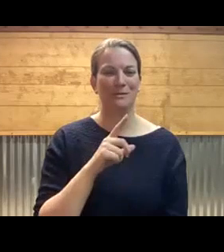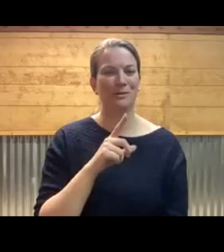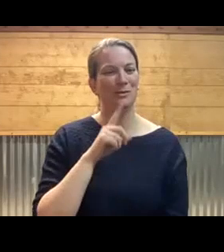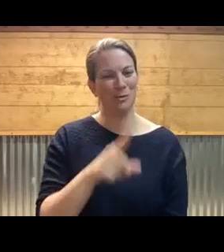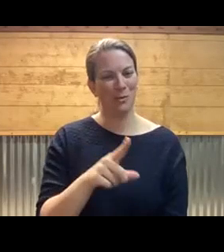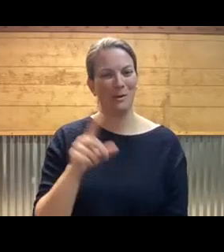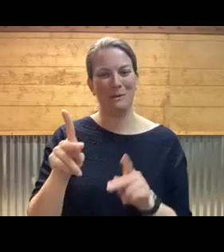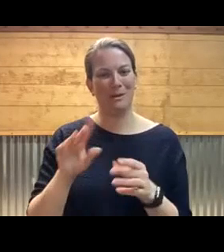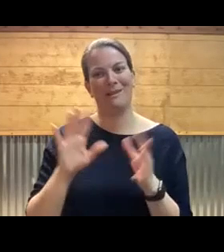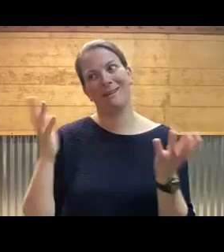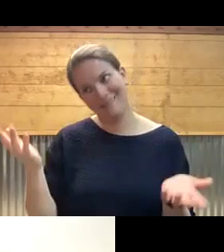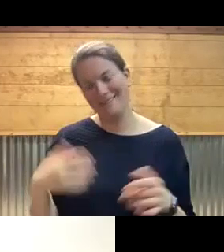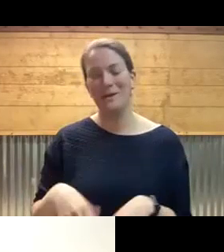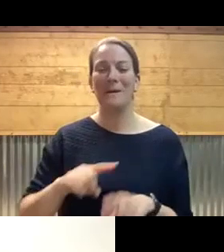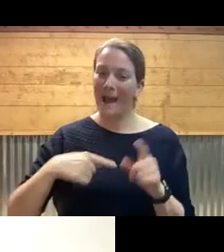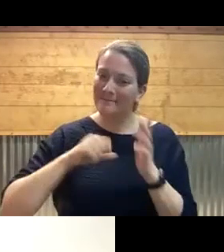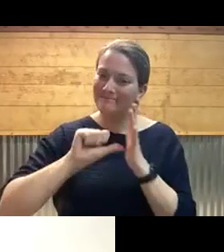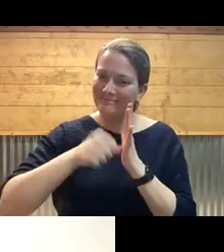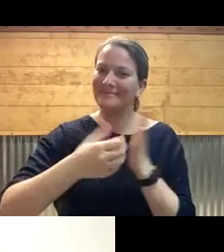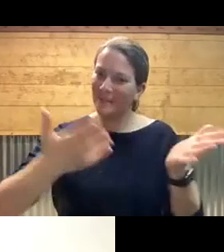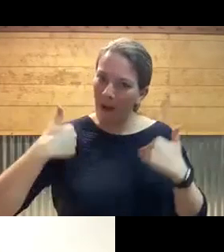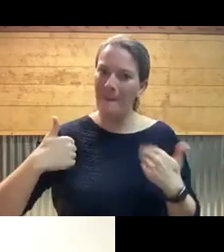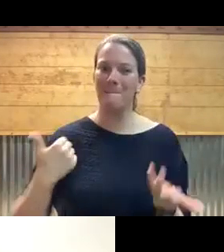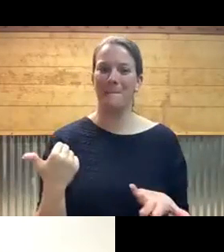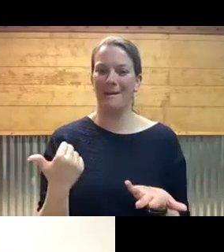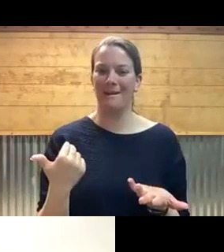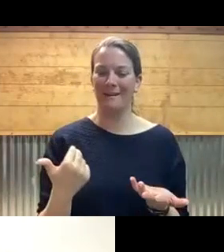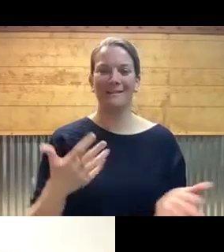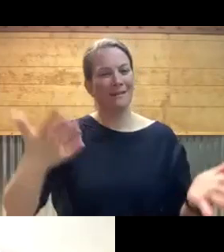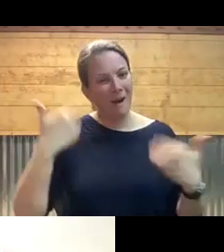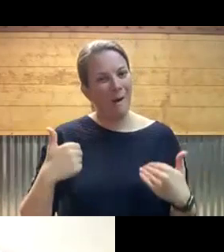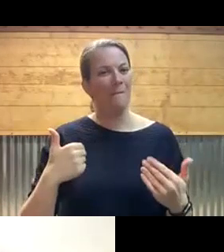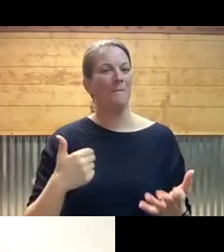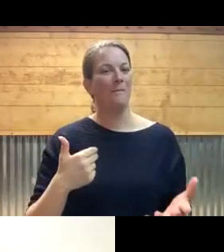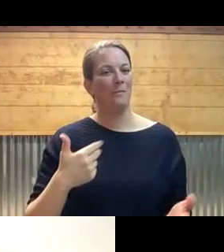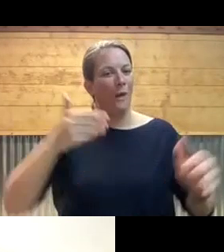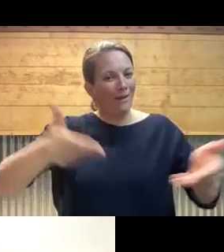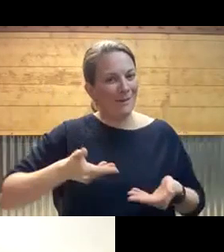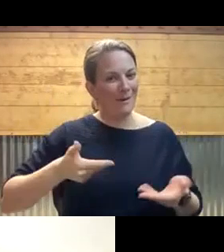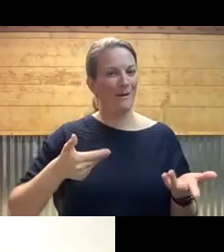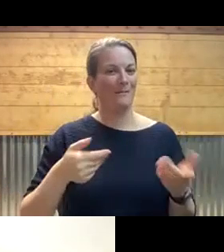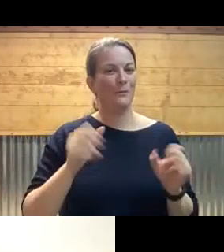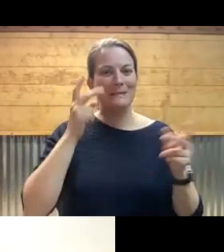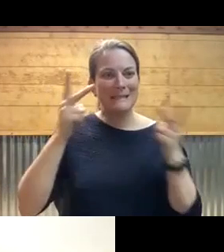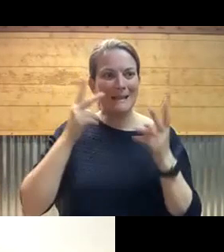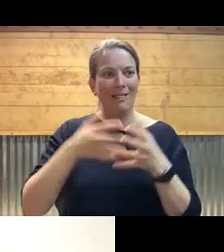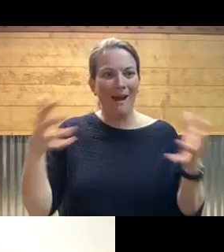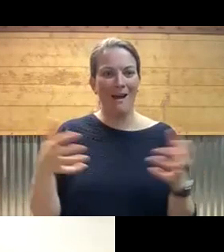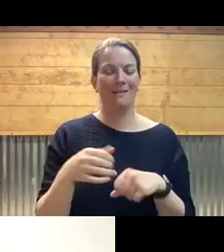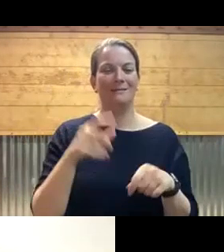Come. we're happy to have you here. and I think there's a lot to see and explore, and I think you know the awesome thing about being a part of this organization.